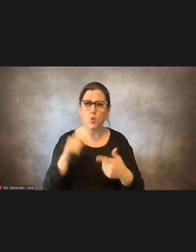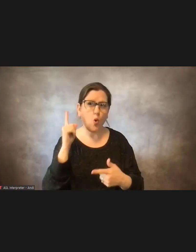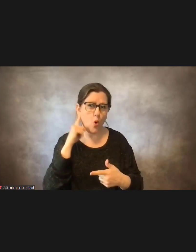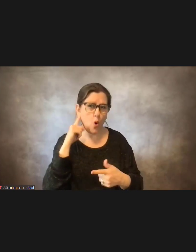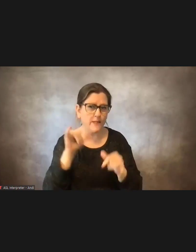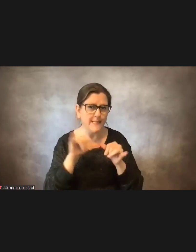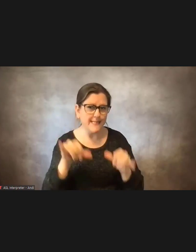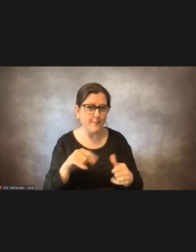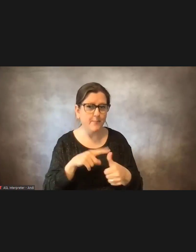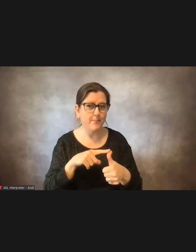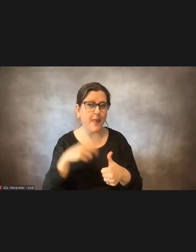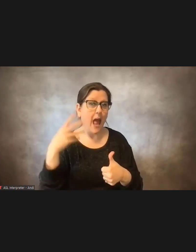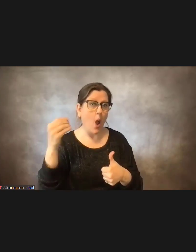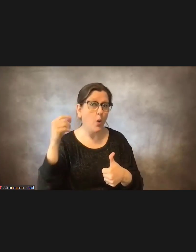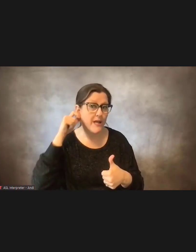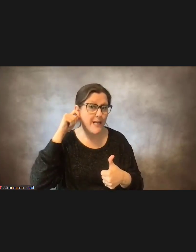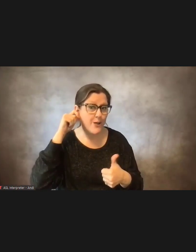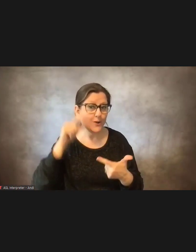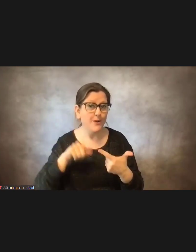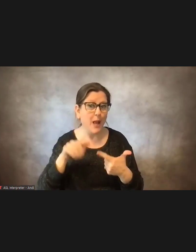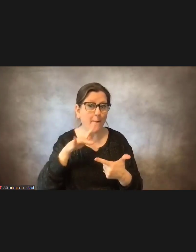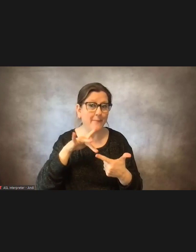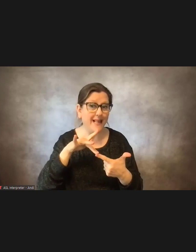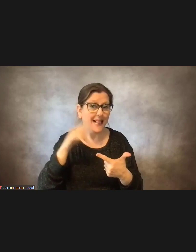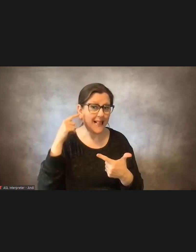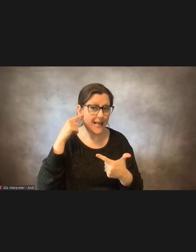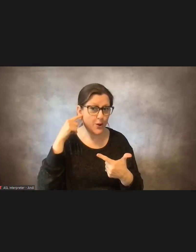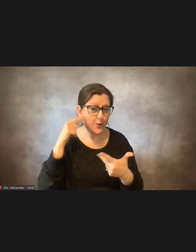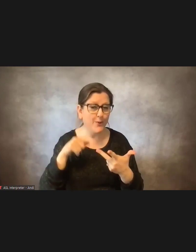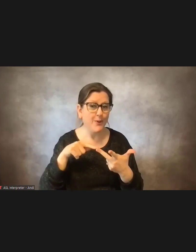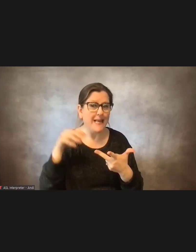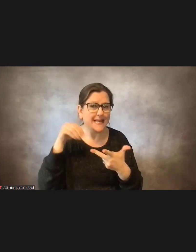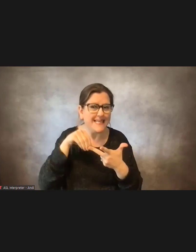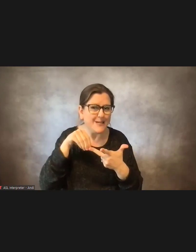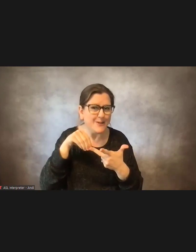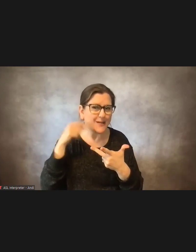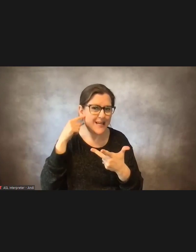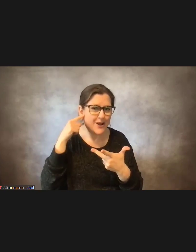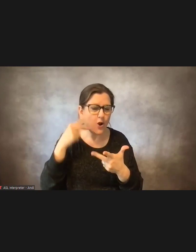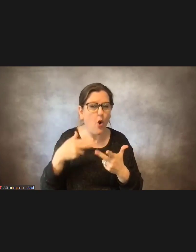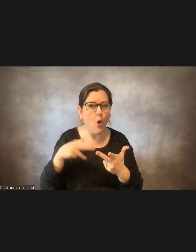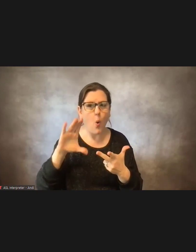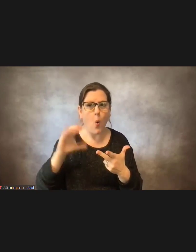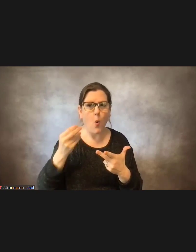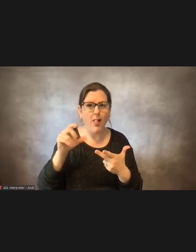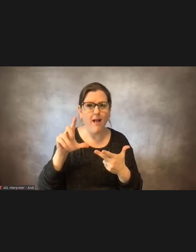There's the outer ear, the middle ear, and the inner ear, or what we call the cochlea.